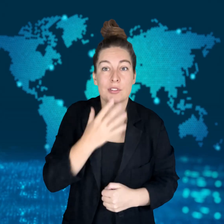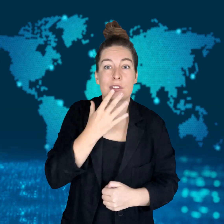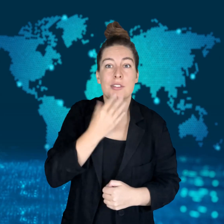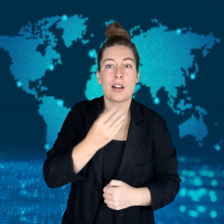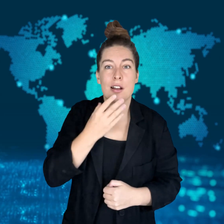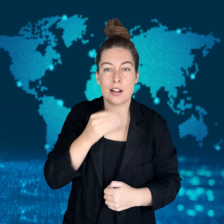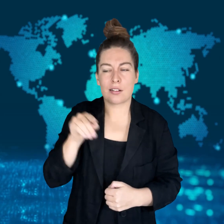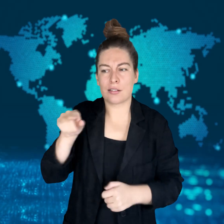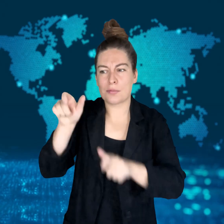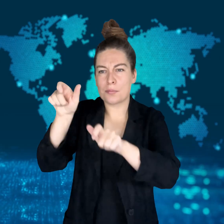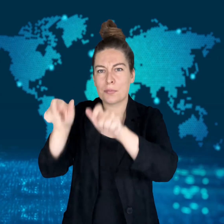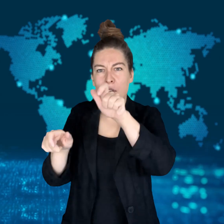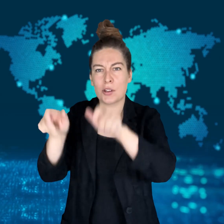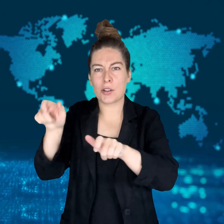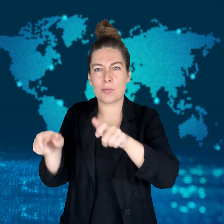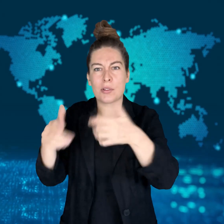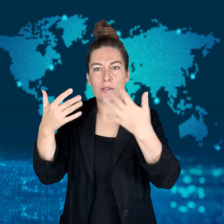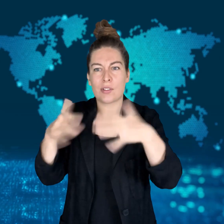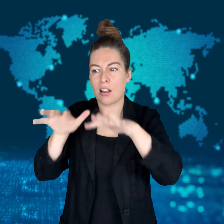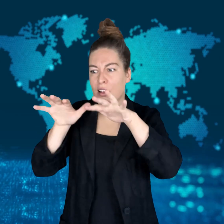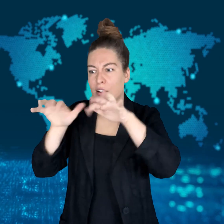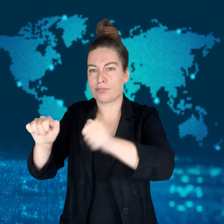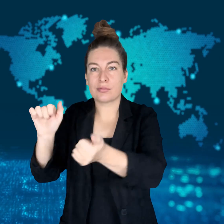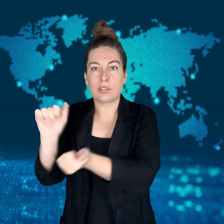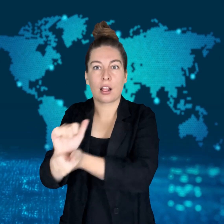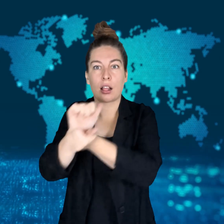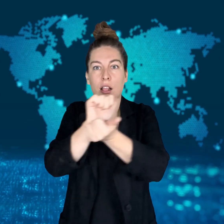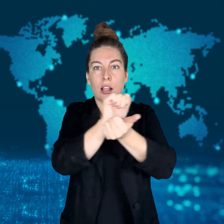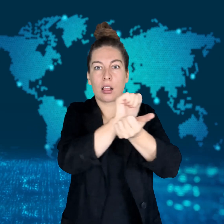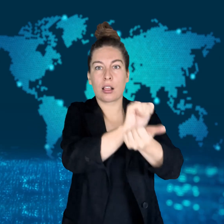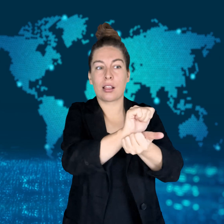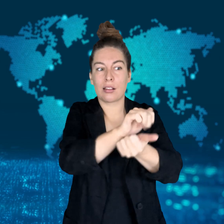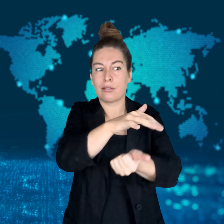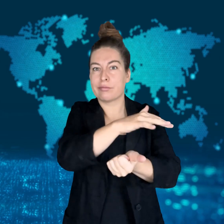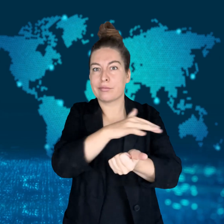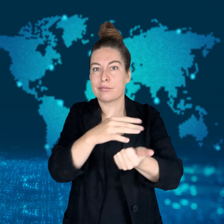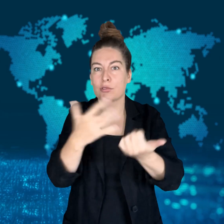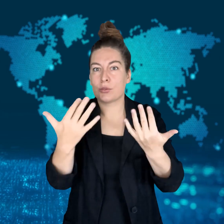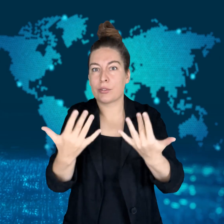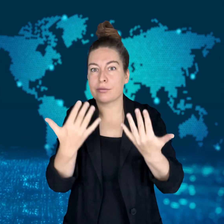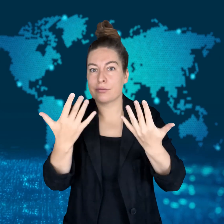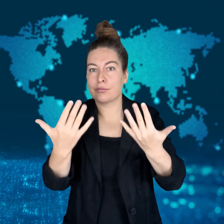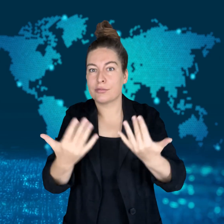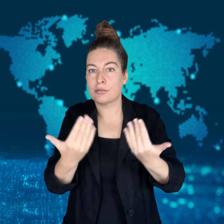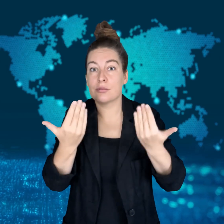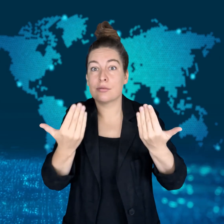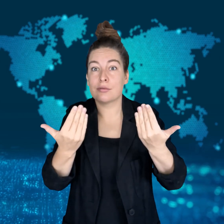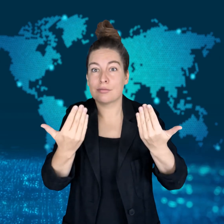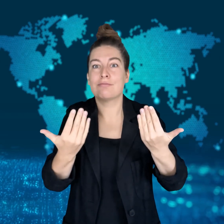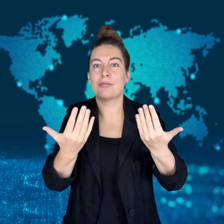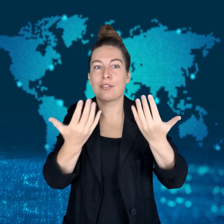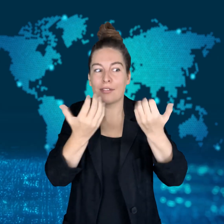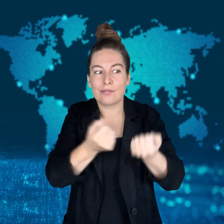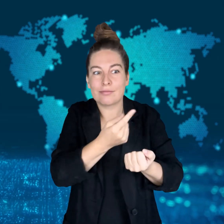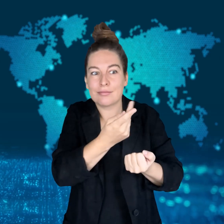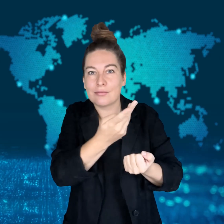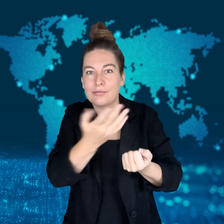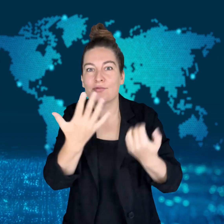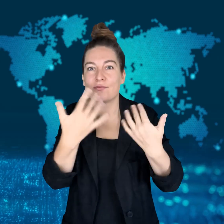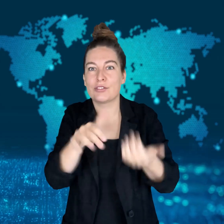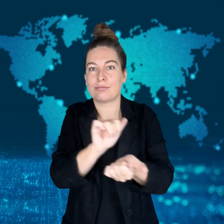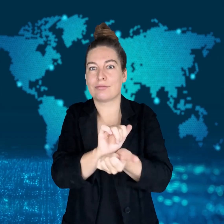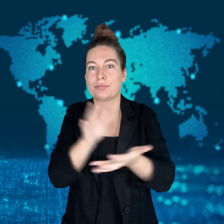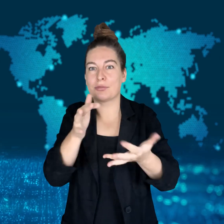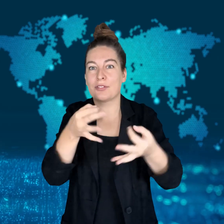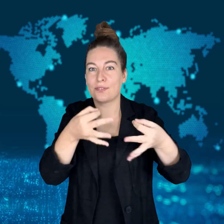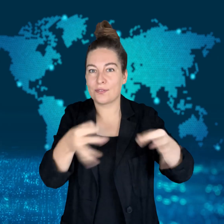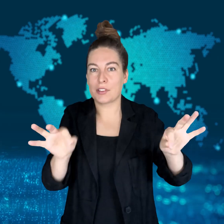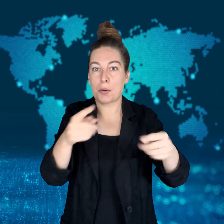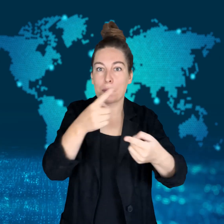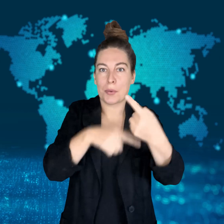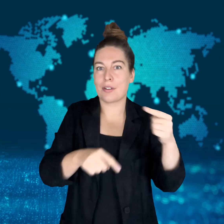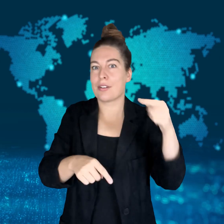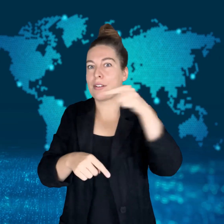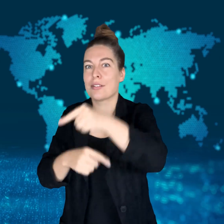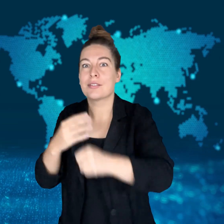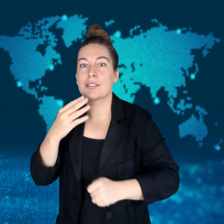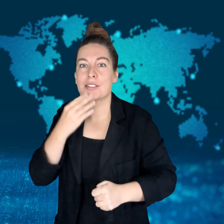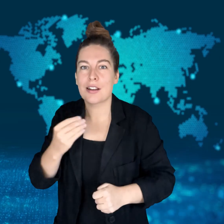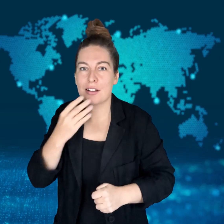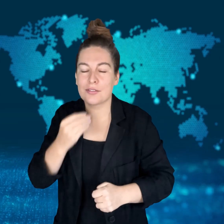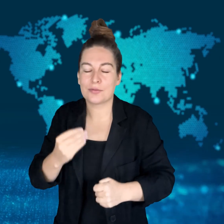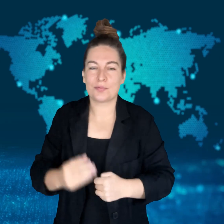Some hostages released